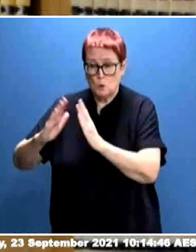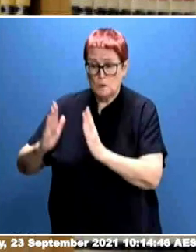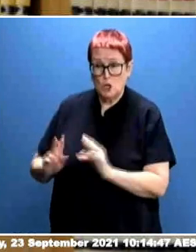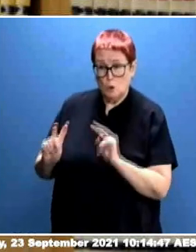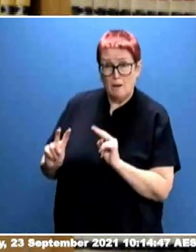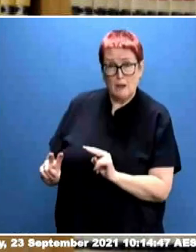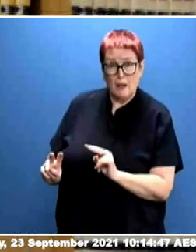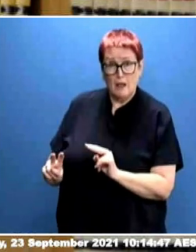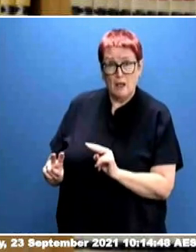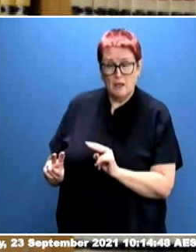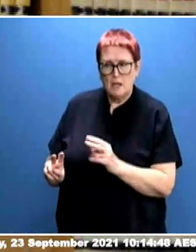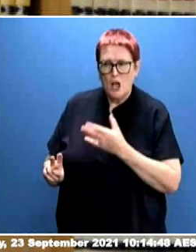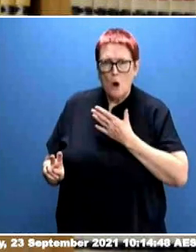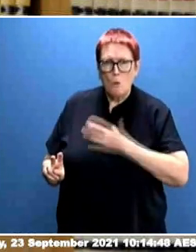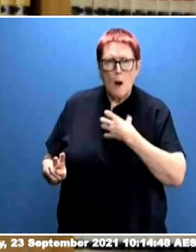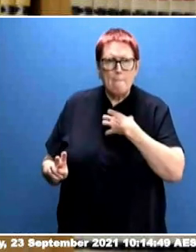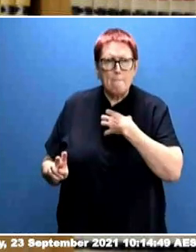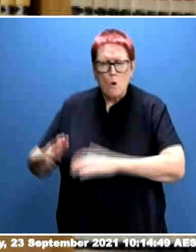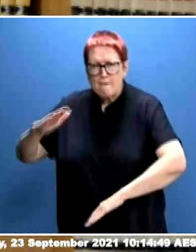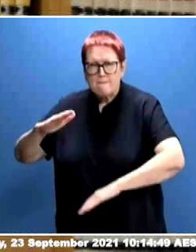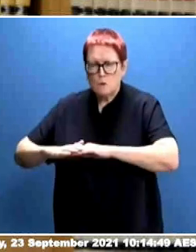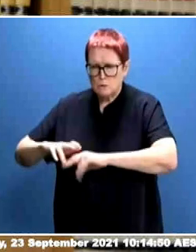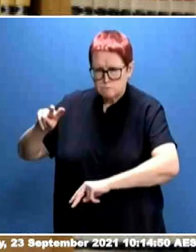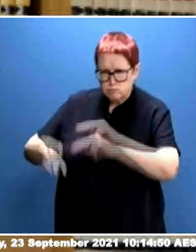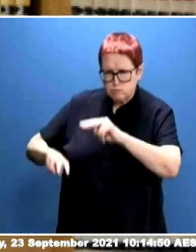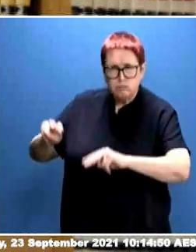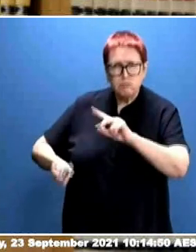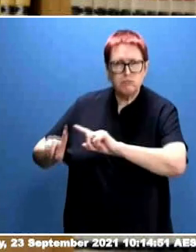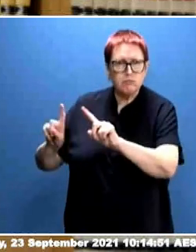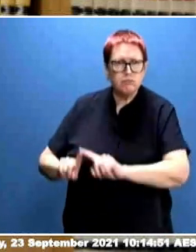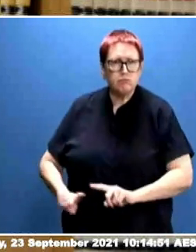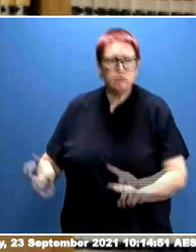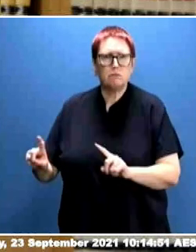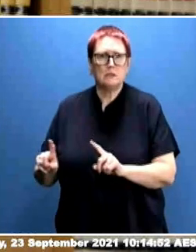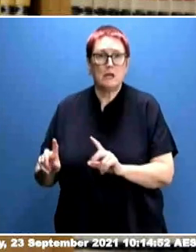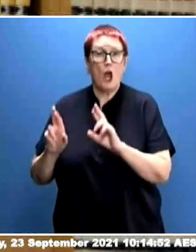for the purposes of obtaining the comprehensive multidisciplinary assessment with the hope then that decisions